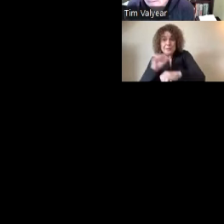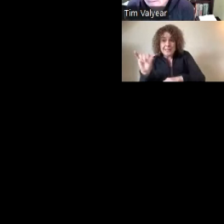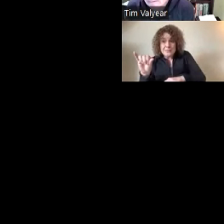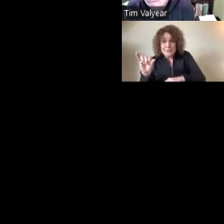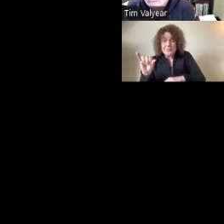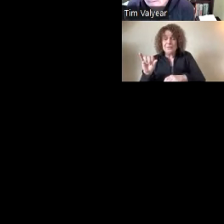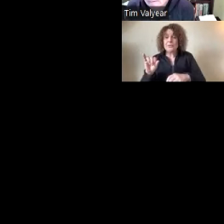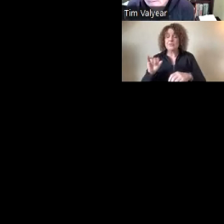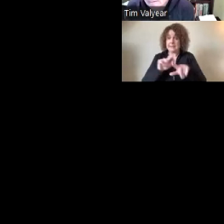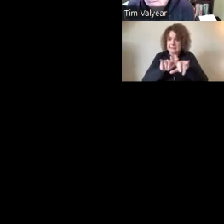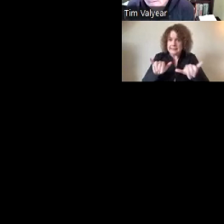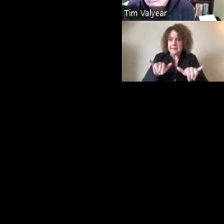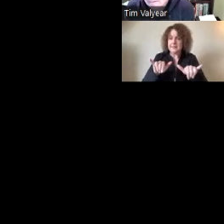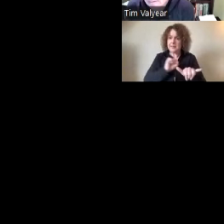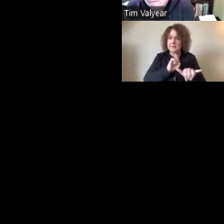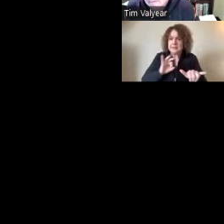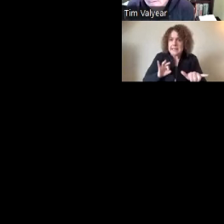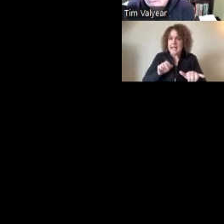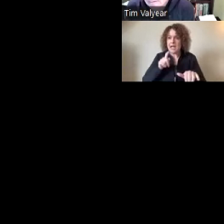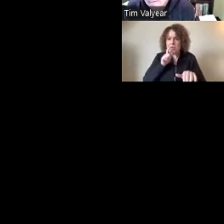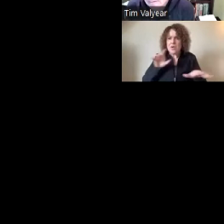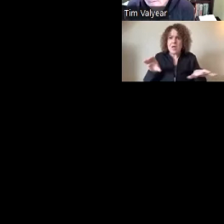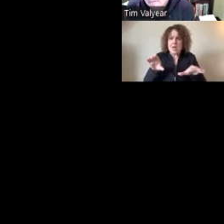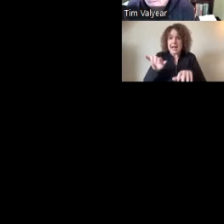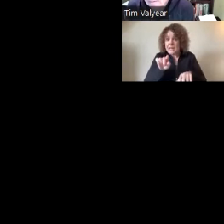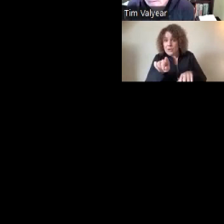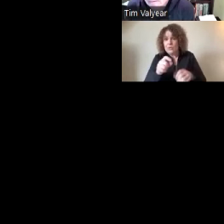continue doing what we can to protect ourselves and